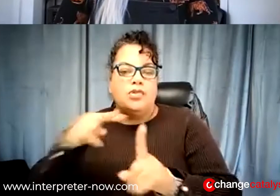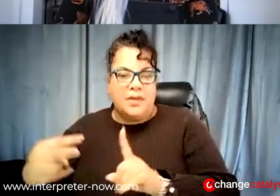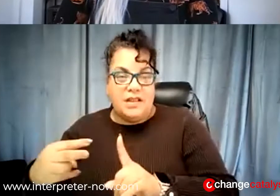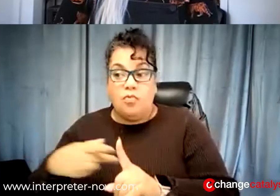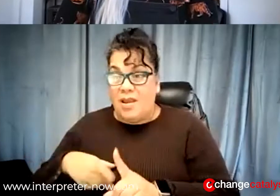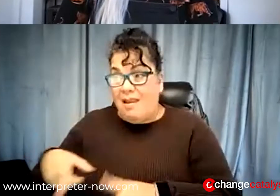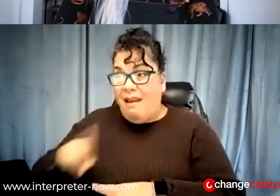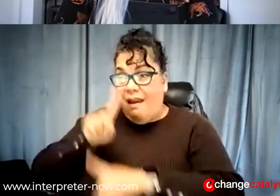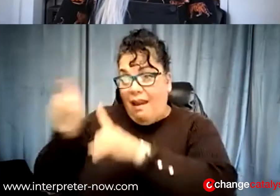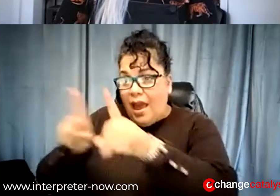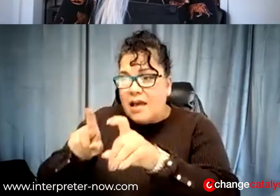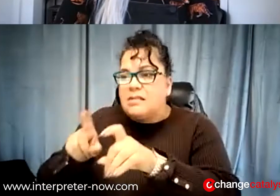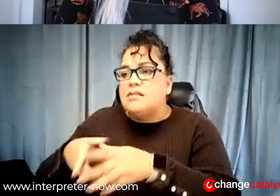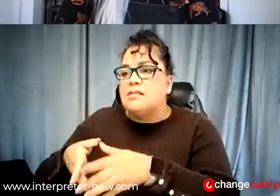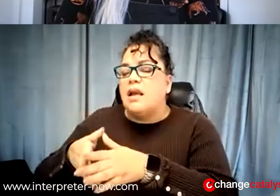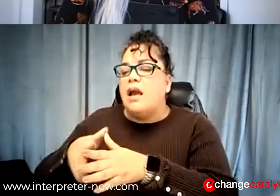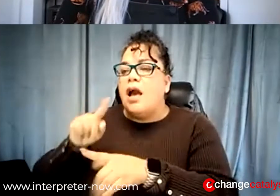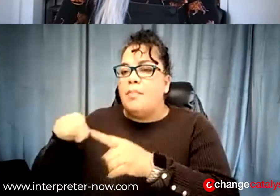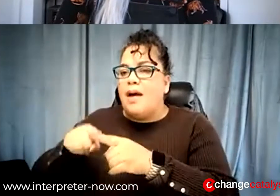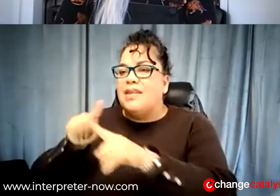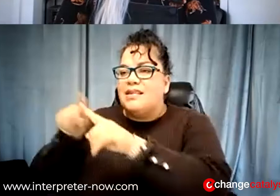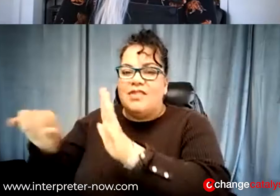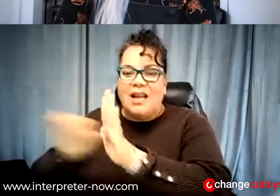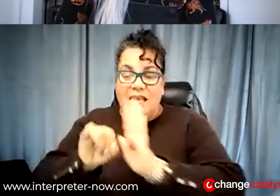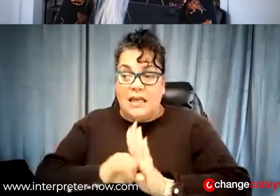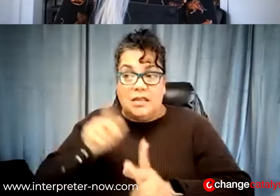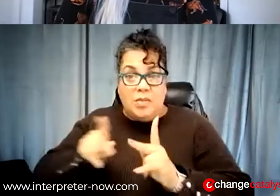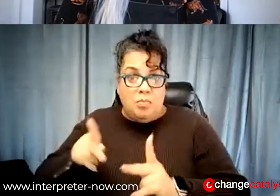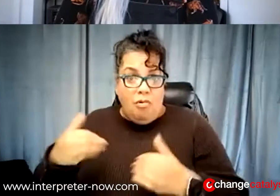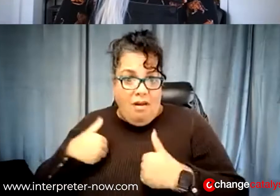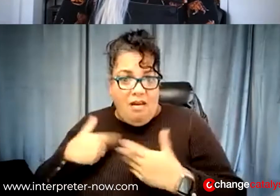people hold, which I think, you know, it's all optional, but we asked about a lot of